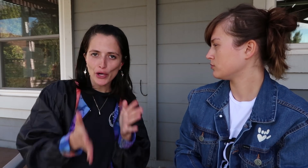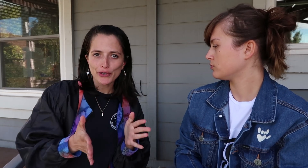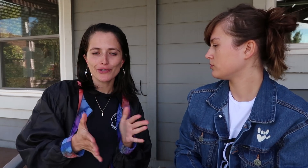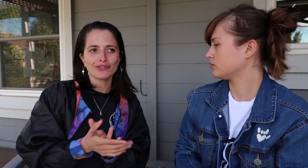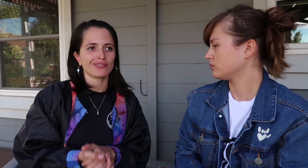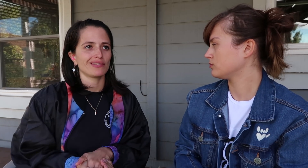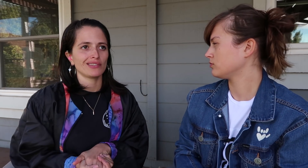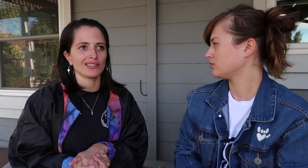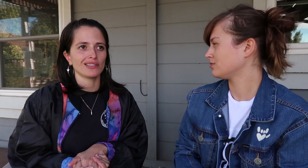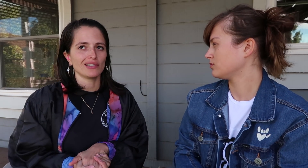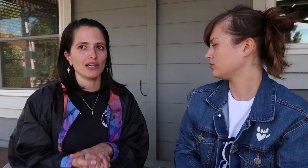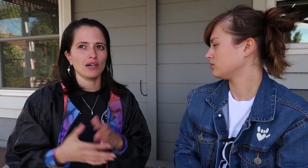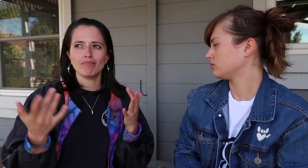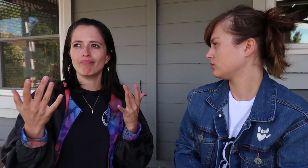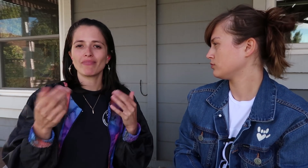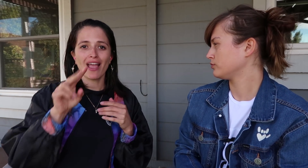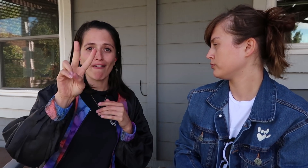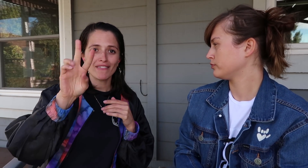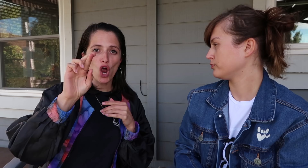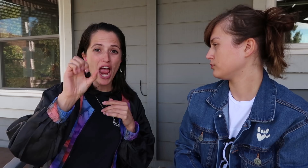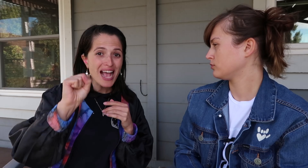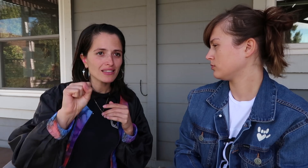interpreters, VRS (Video Relay Service).